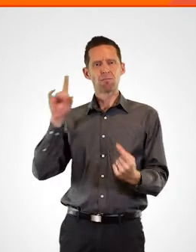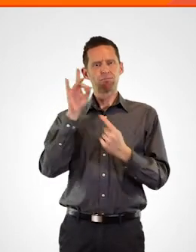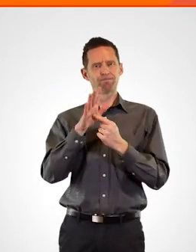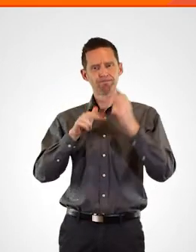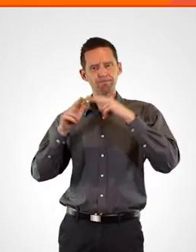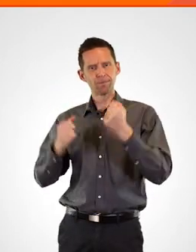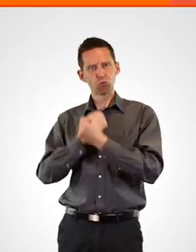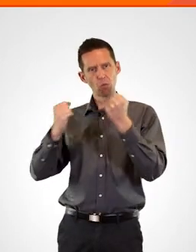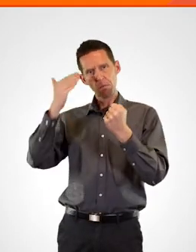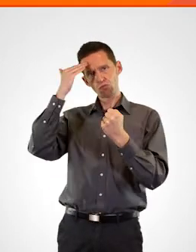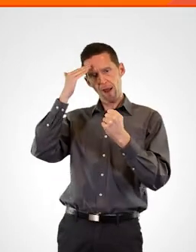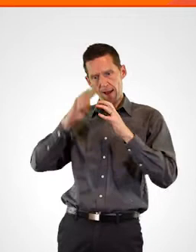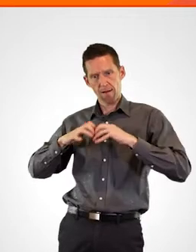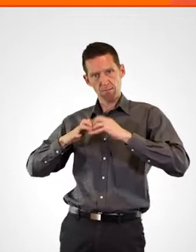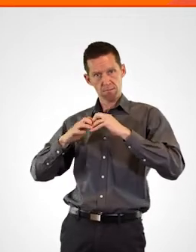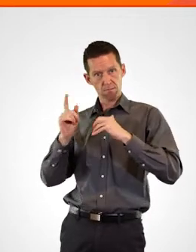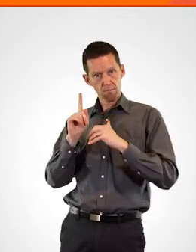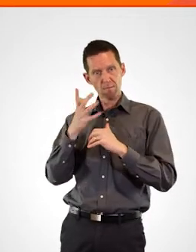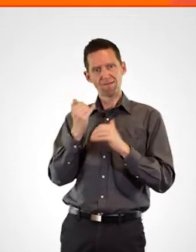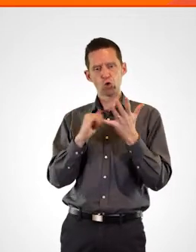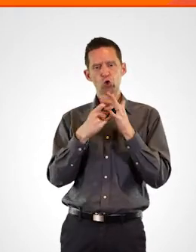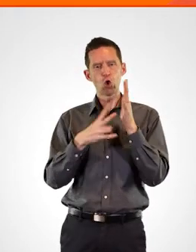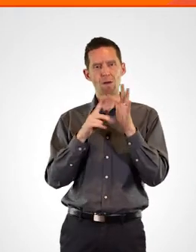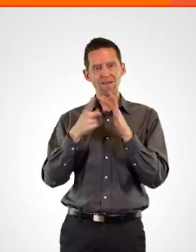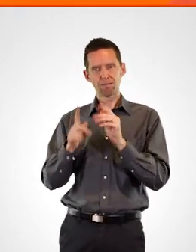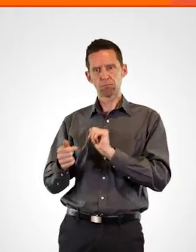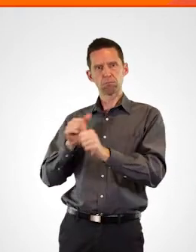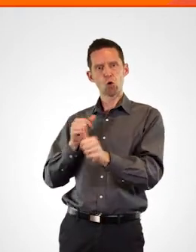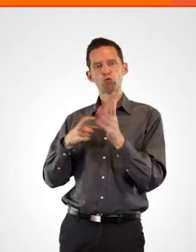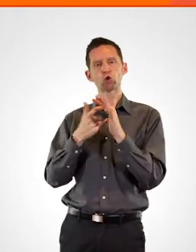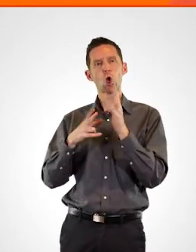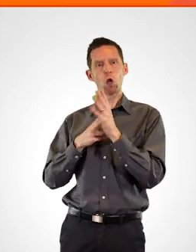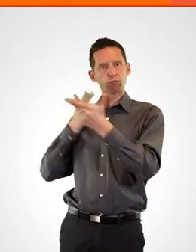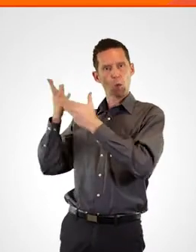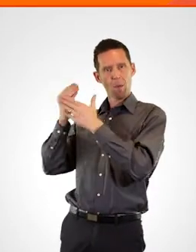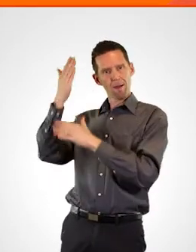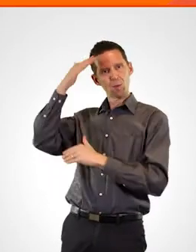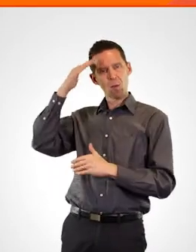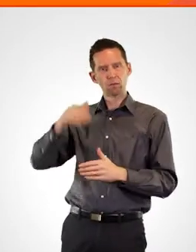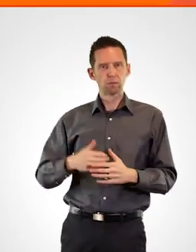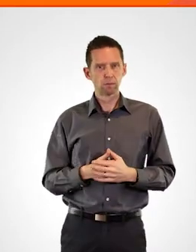The key to forming strong brain architecture is what's known as serve and return interaction with adults.